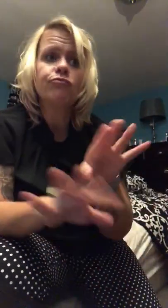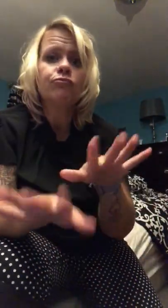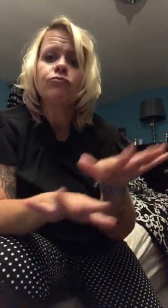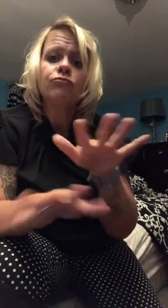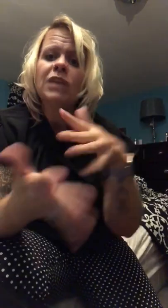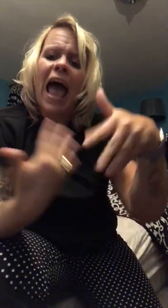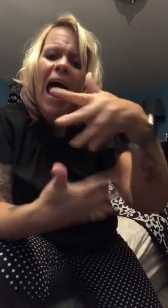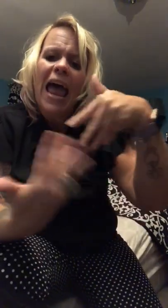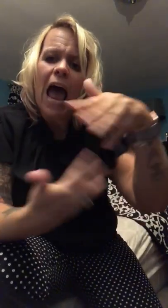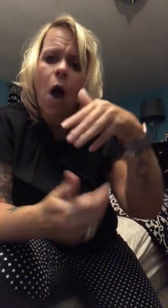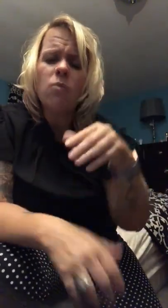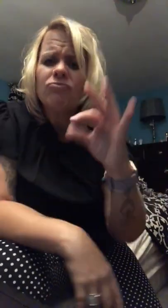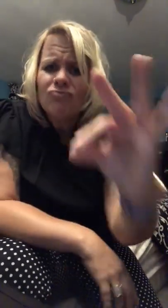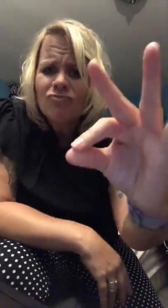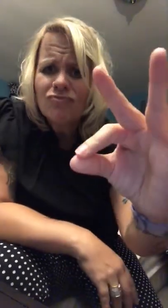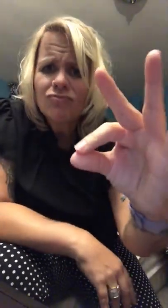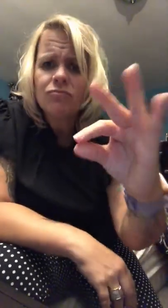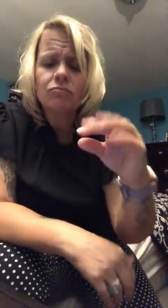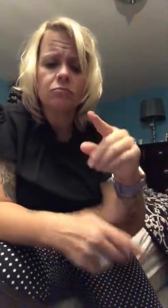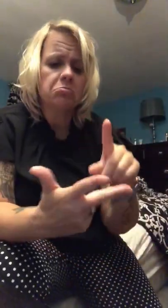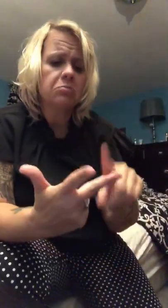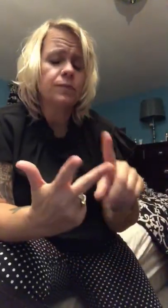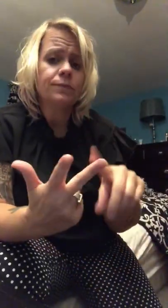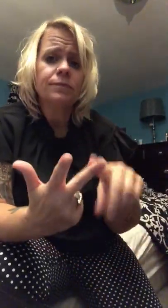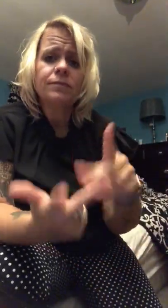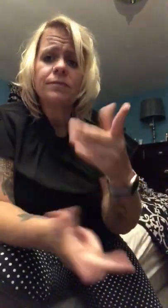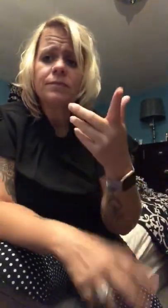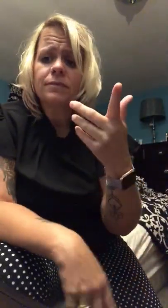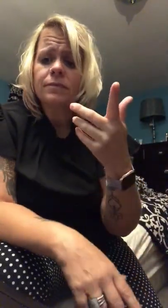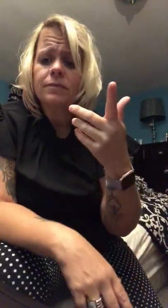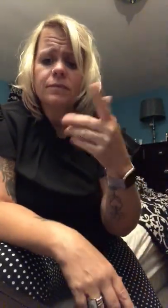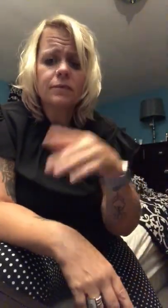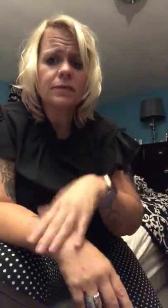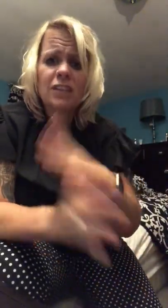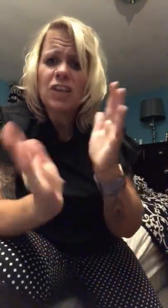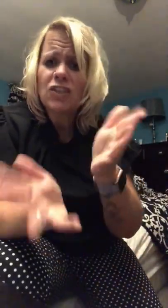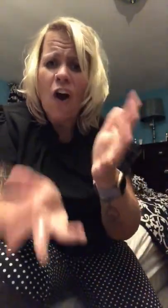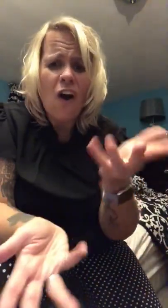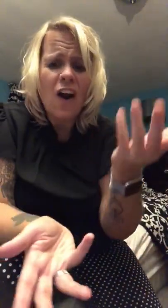Humbly hang out with them. It's all good! Talk to them.